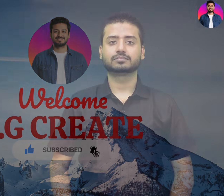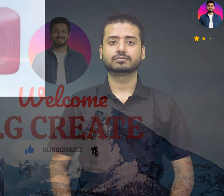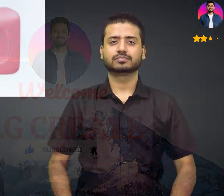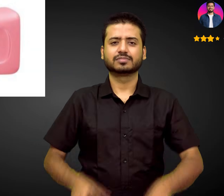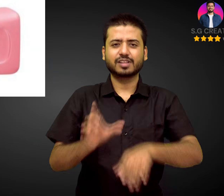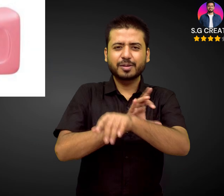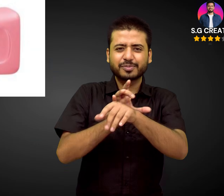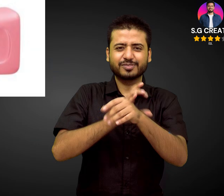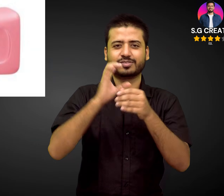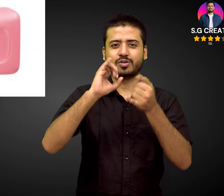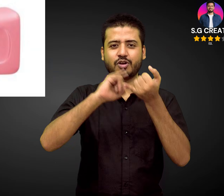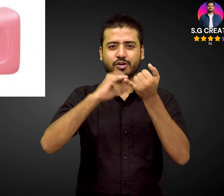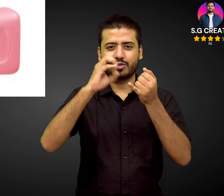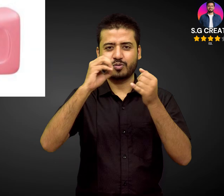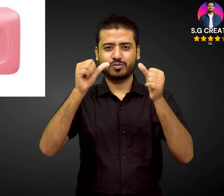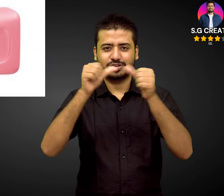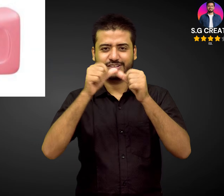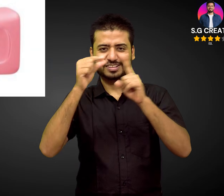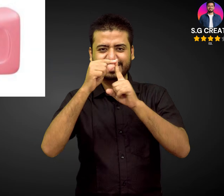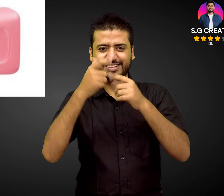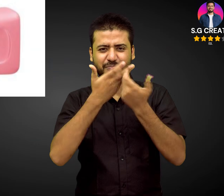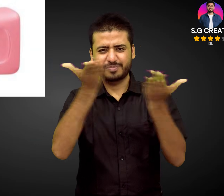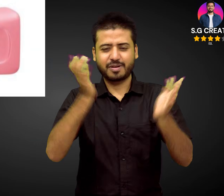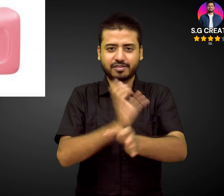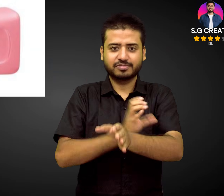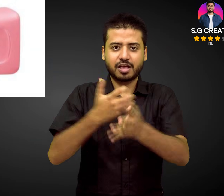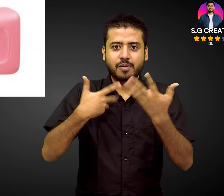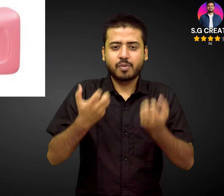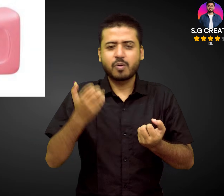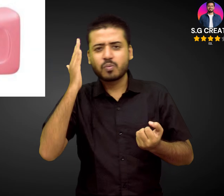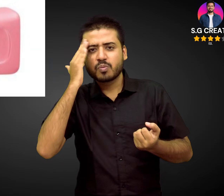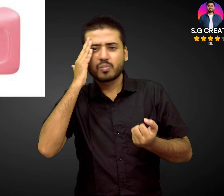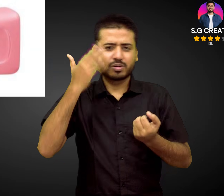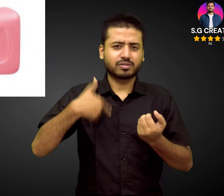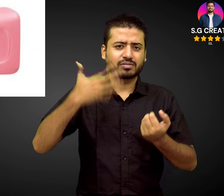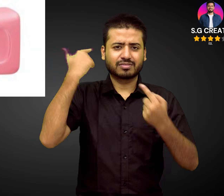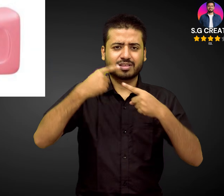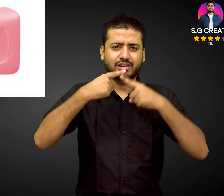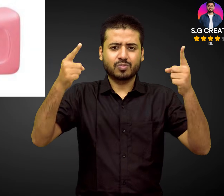The tests you described are rooted in actual chemical phenomena and are frequently used in